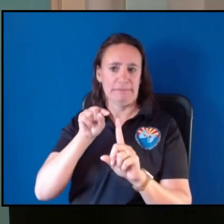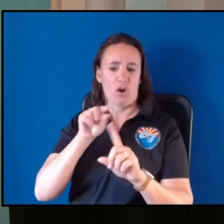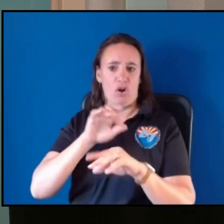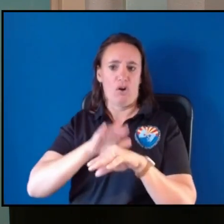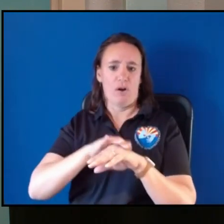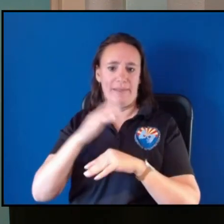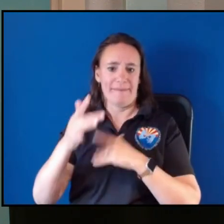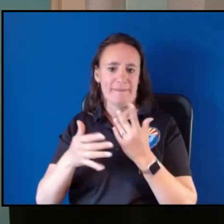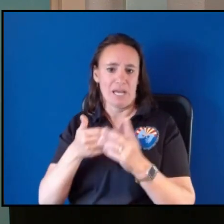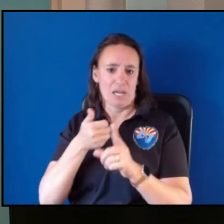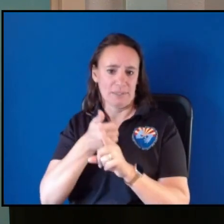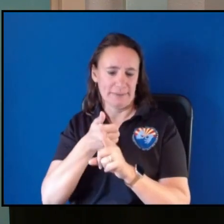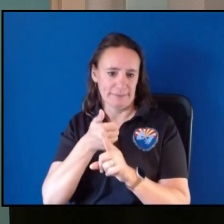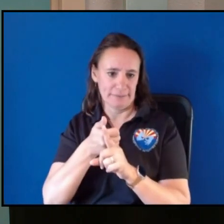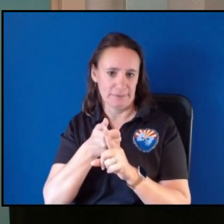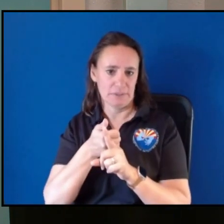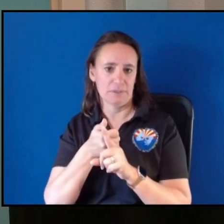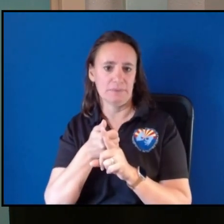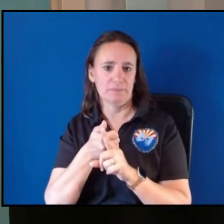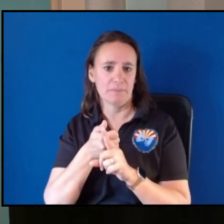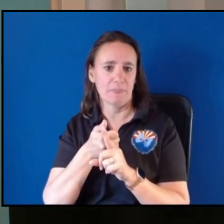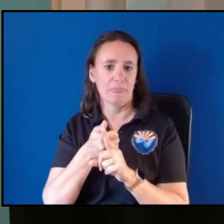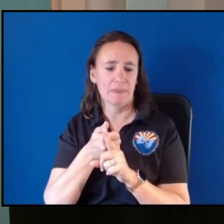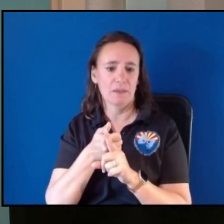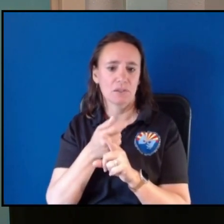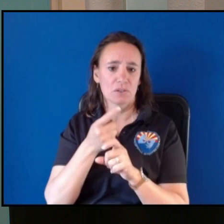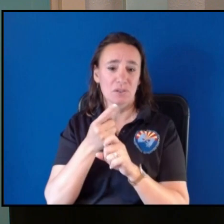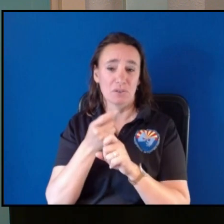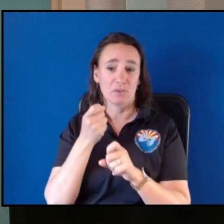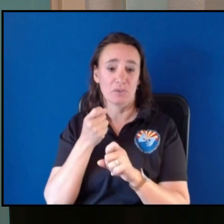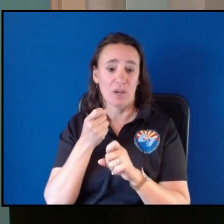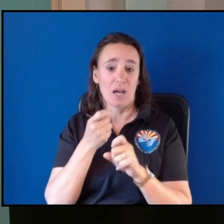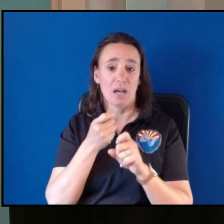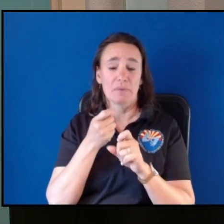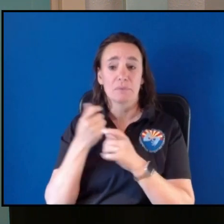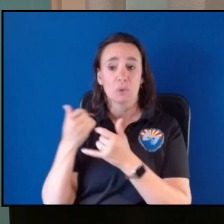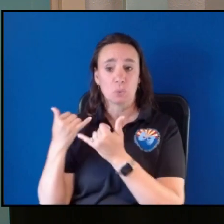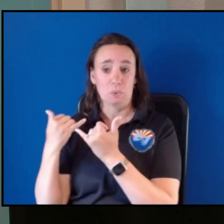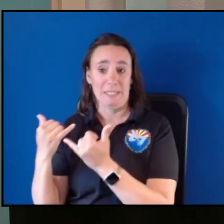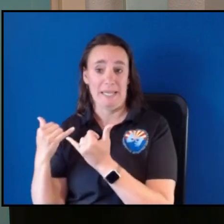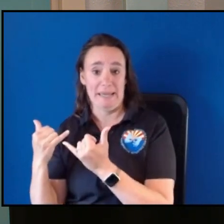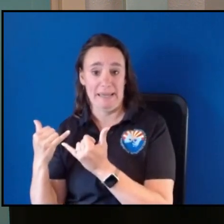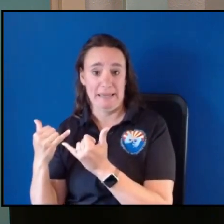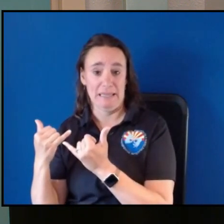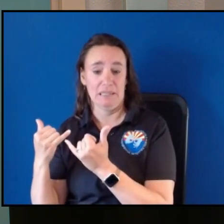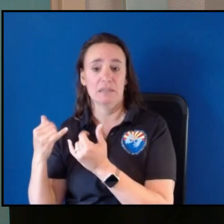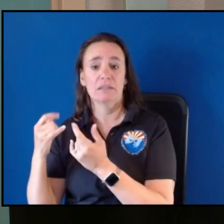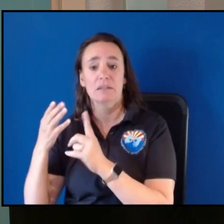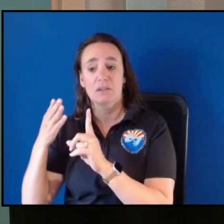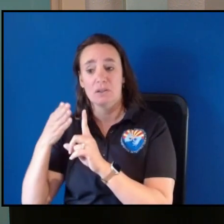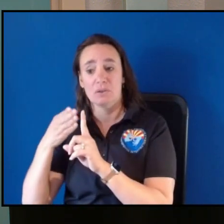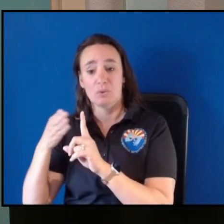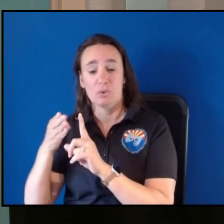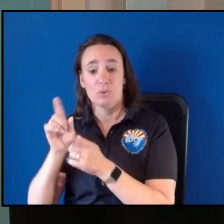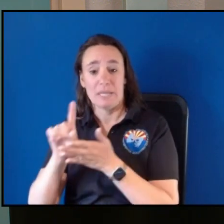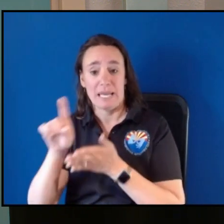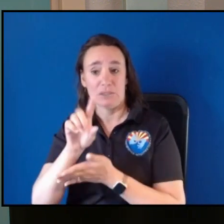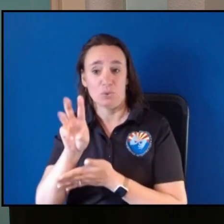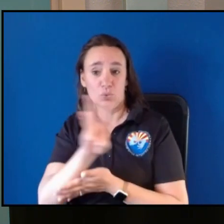us is from today all the way through next Wednesday. It's giving a look at just how much cloud cover we can expect and